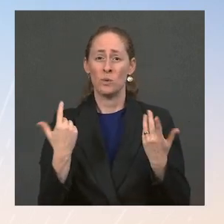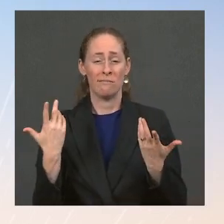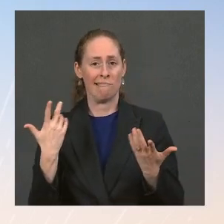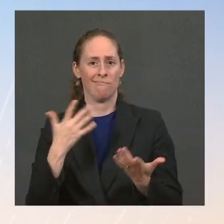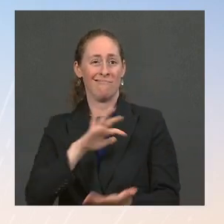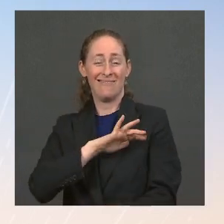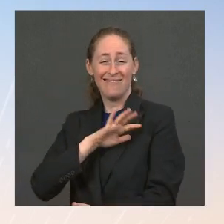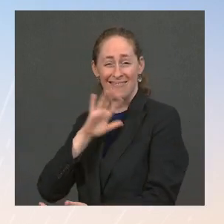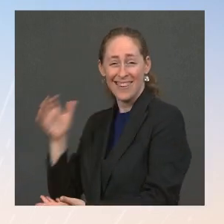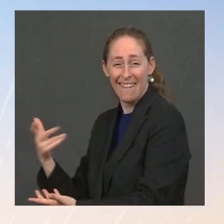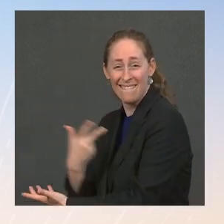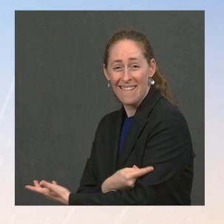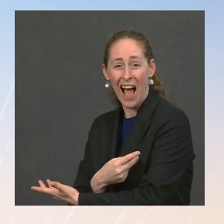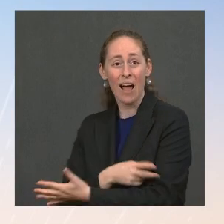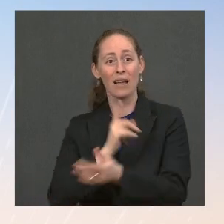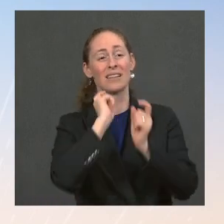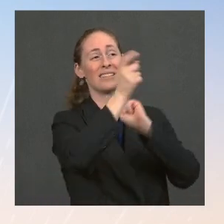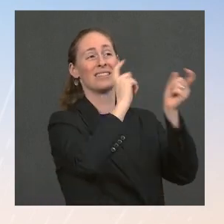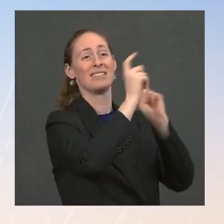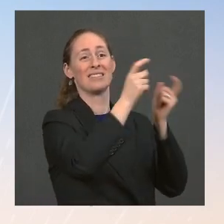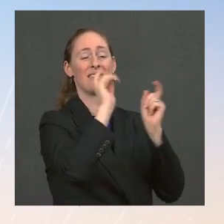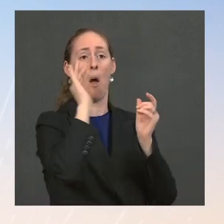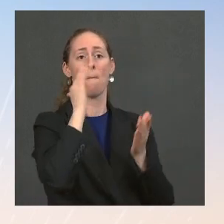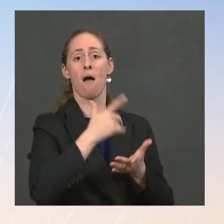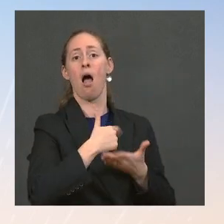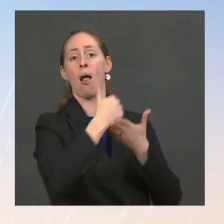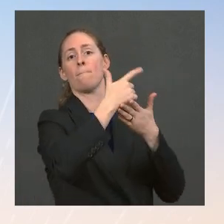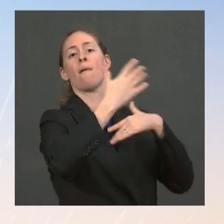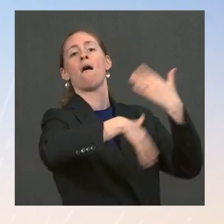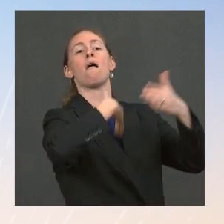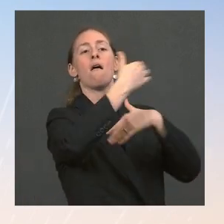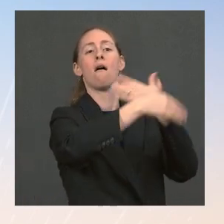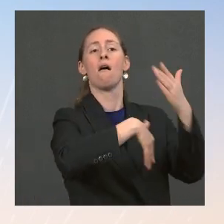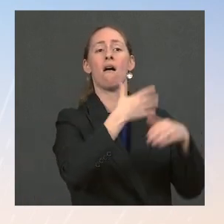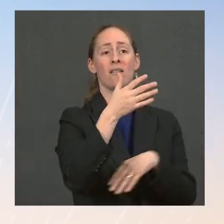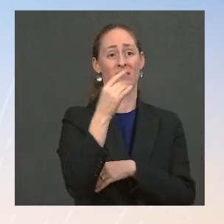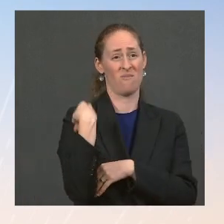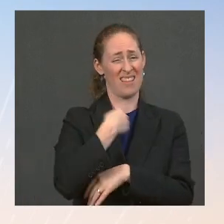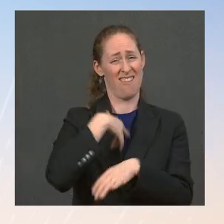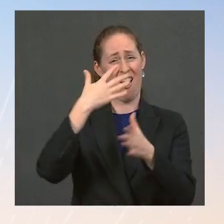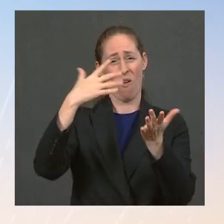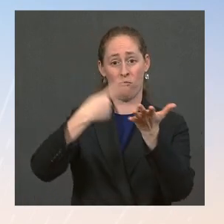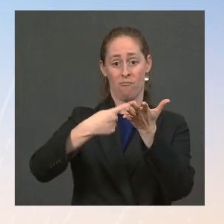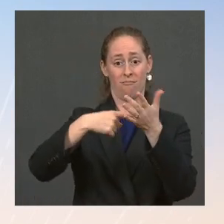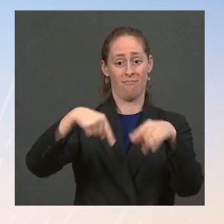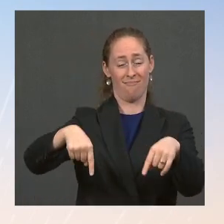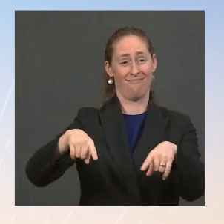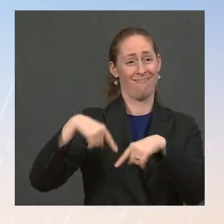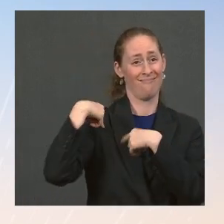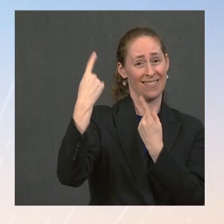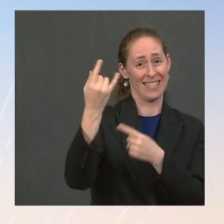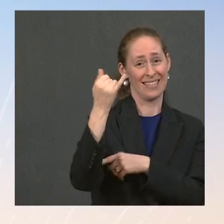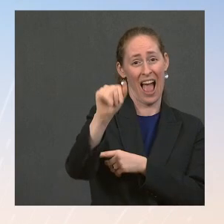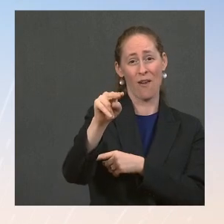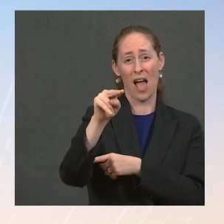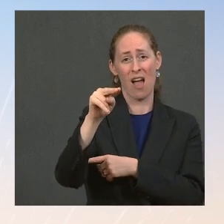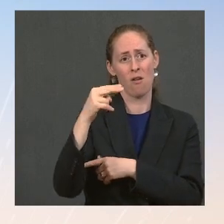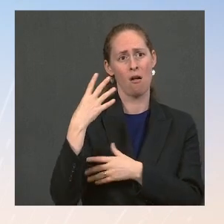So, we've not only been talking about this since January, we've been working to put in place a range of steps to help address the challenges in the supply chains.